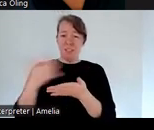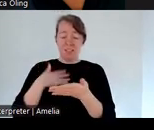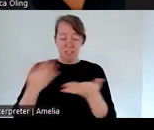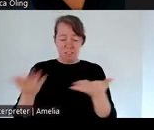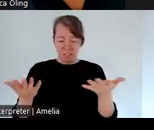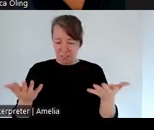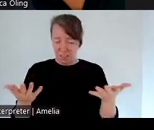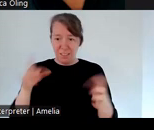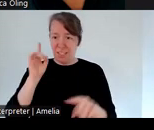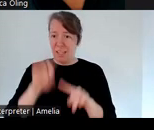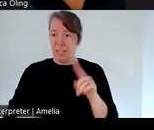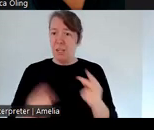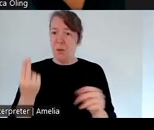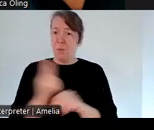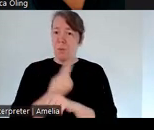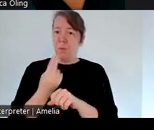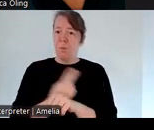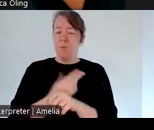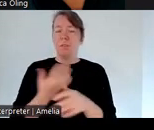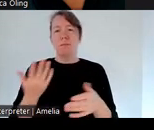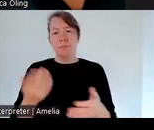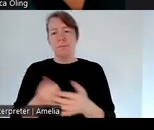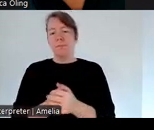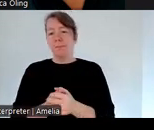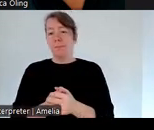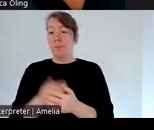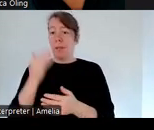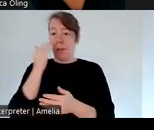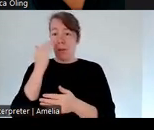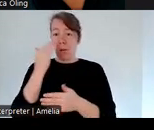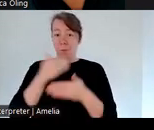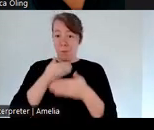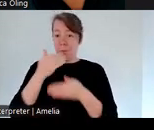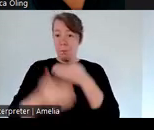We knew we weren't necessarily going to be able to create a process that found every single issue that an e-resource might have,